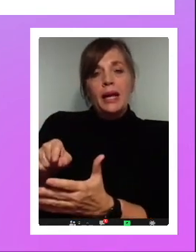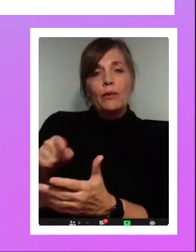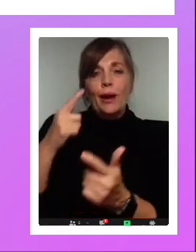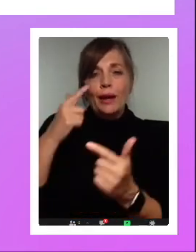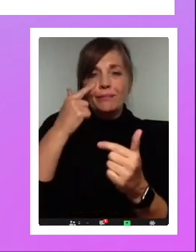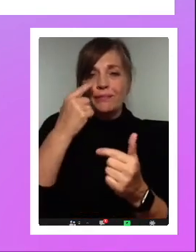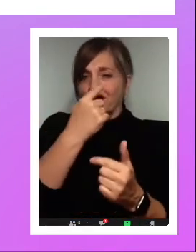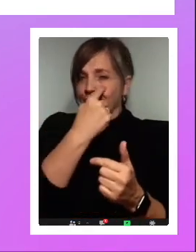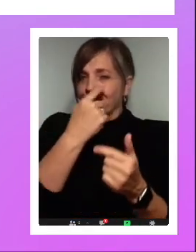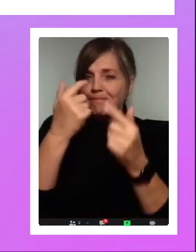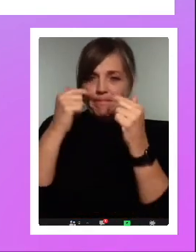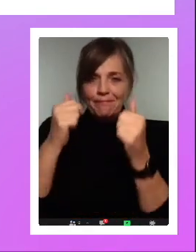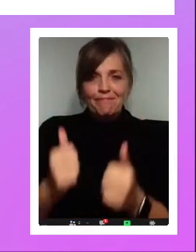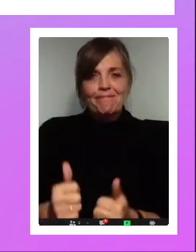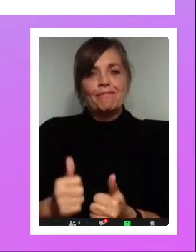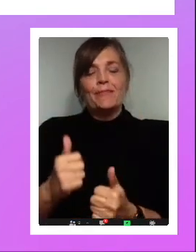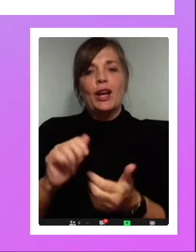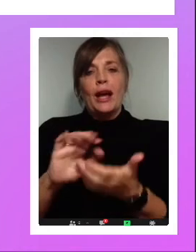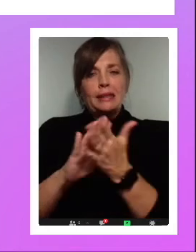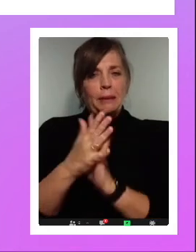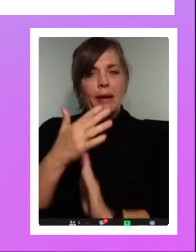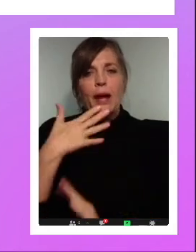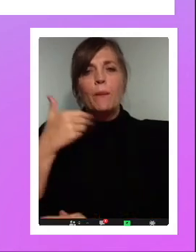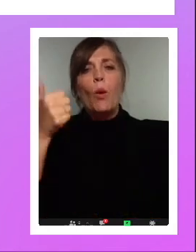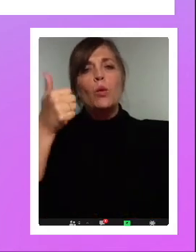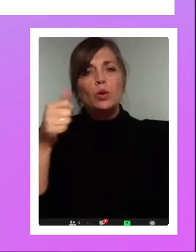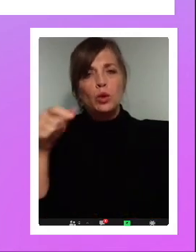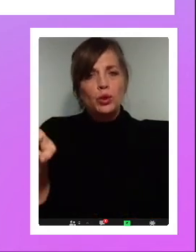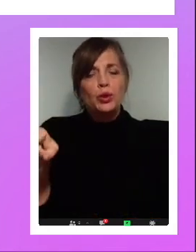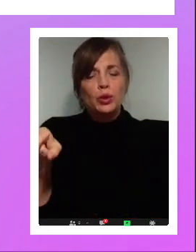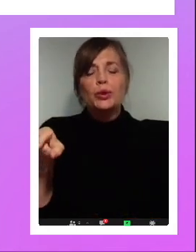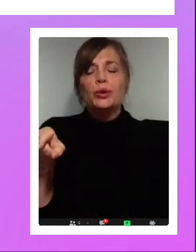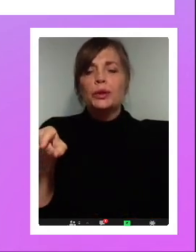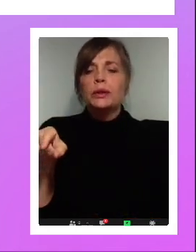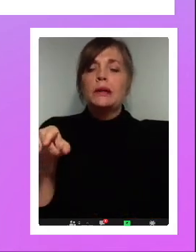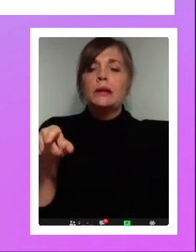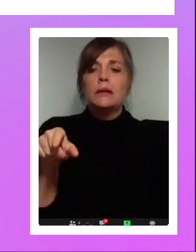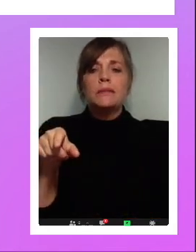as he got older but he installed a Google product